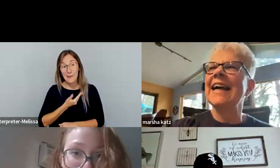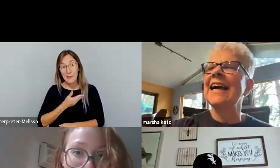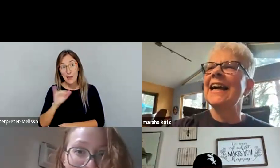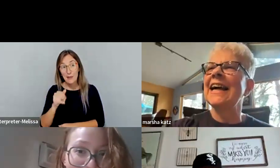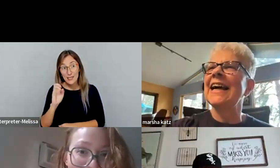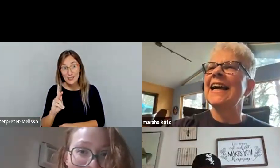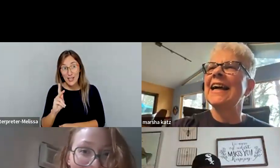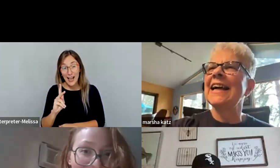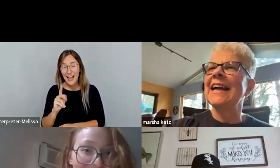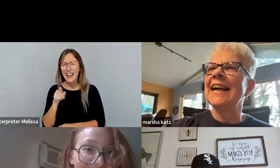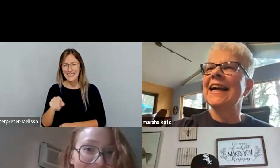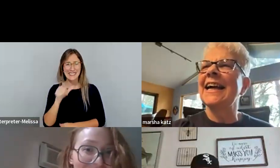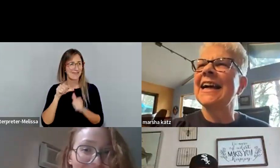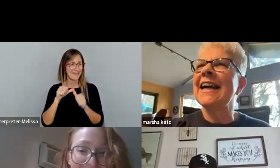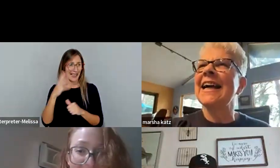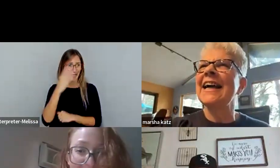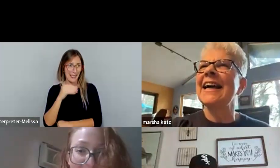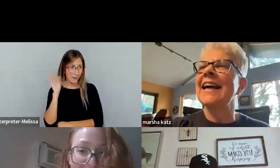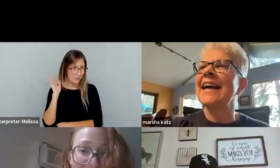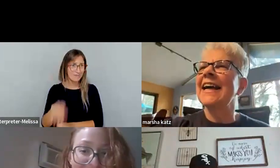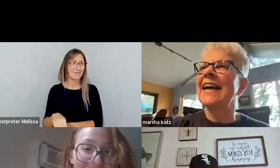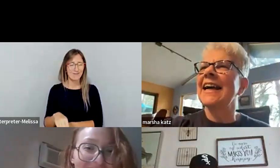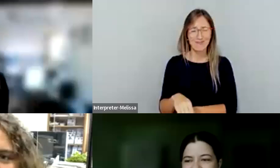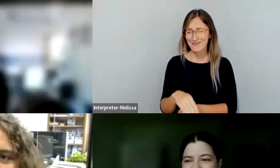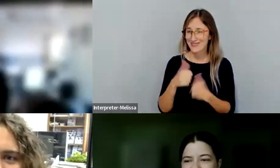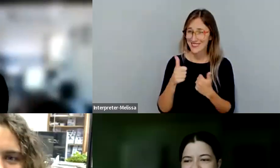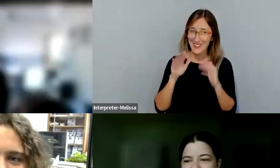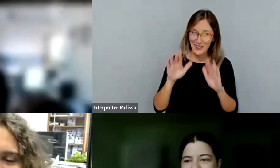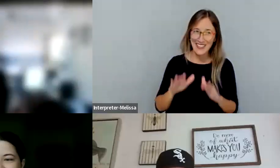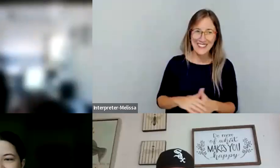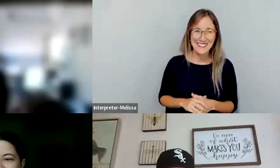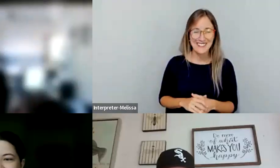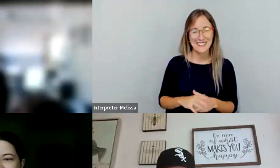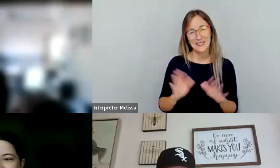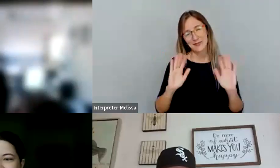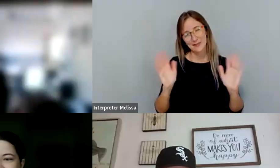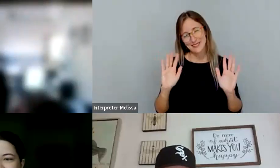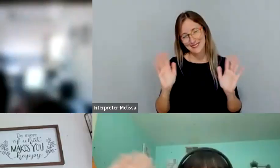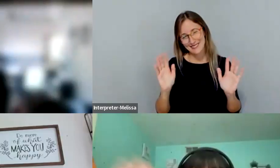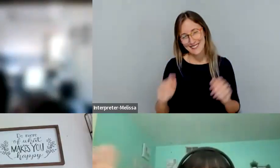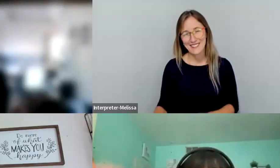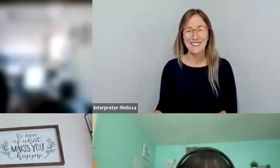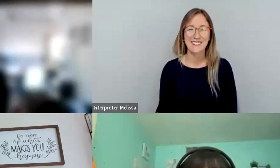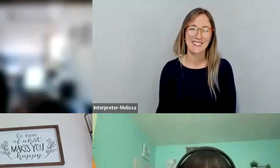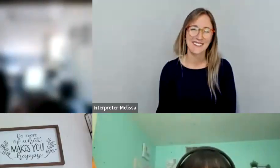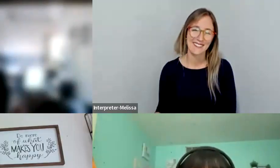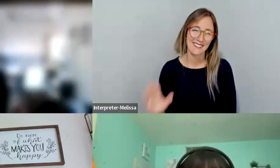you next week.